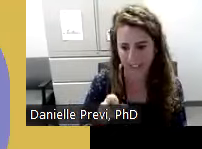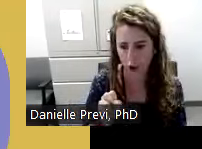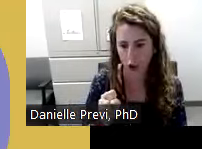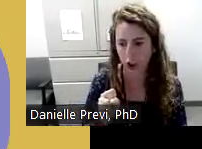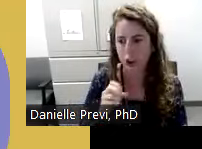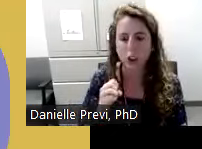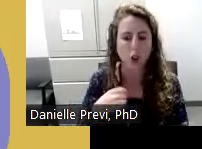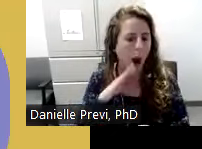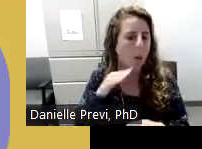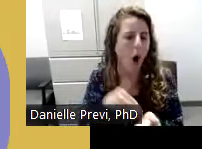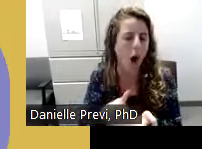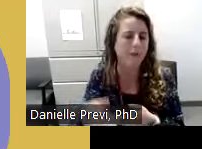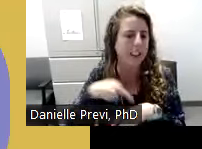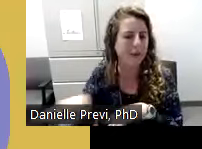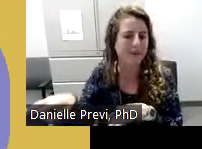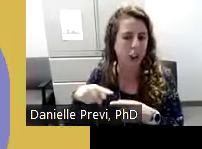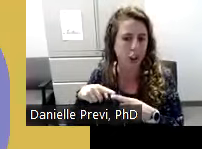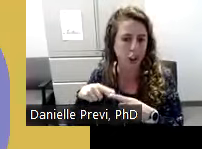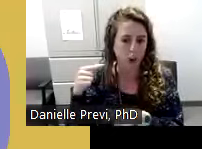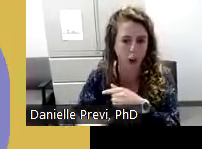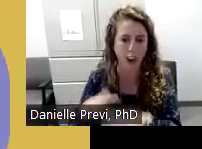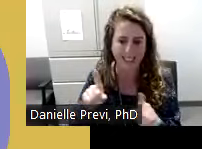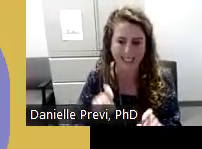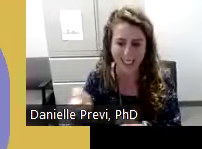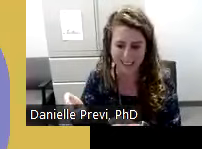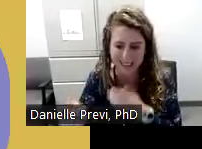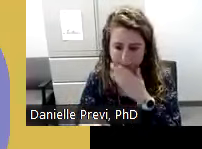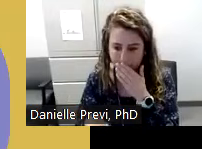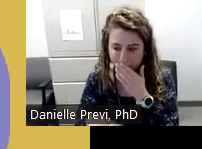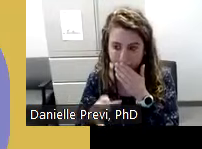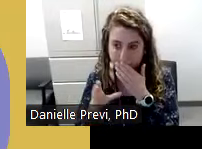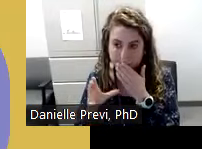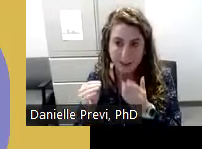have some kind of genetic features for that, and I will often refer them to genetic testing.